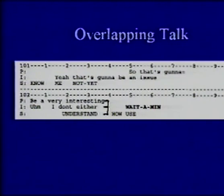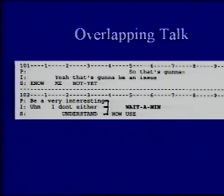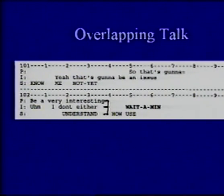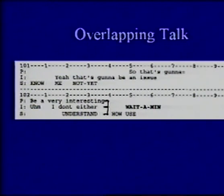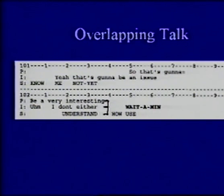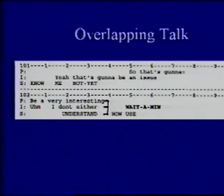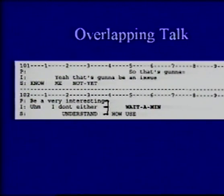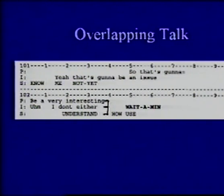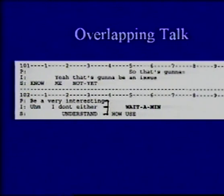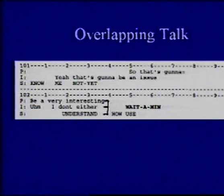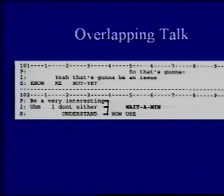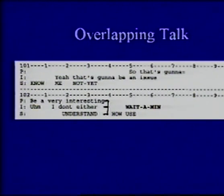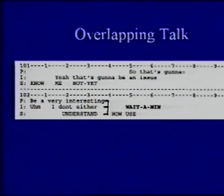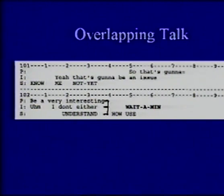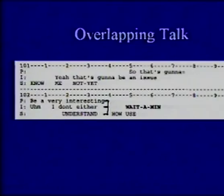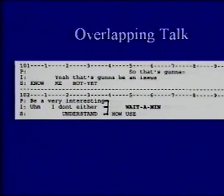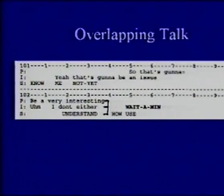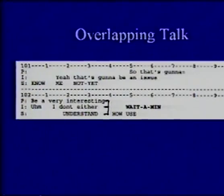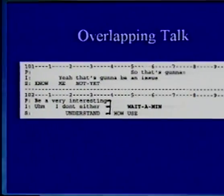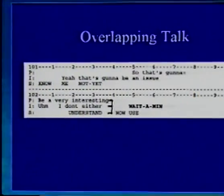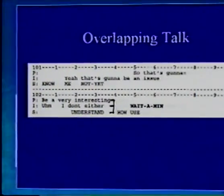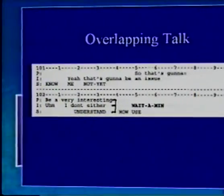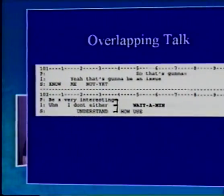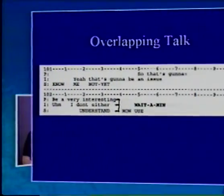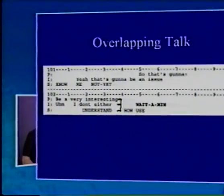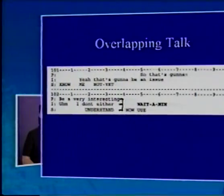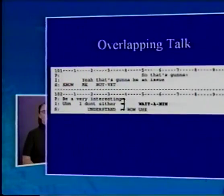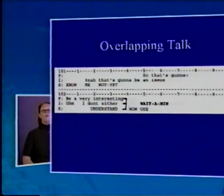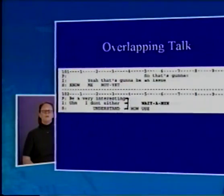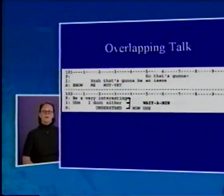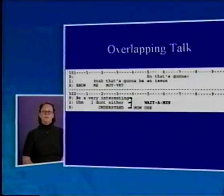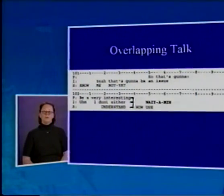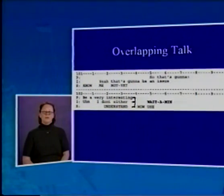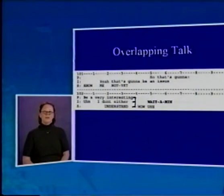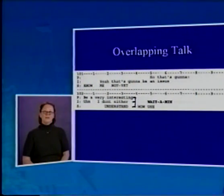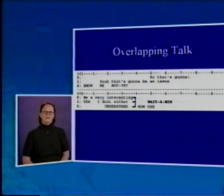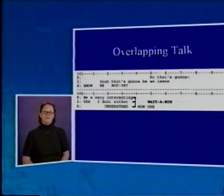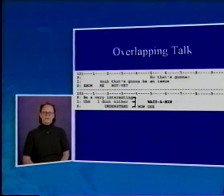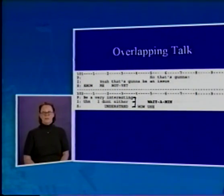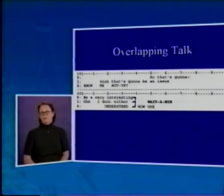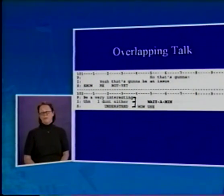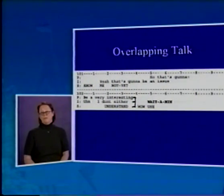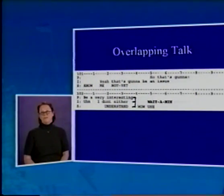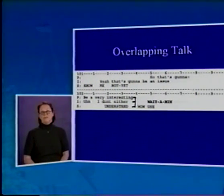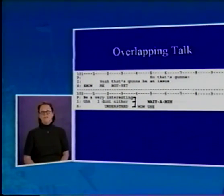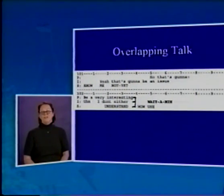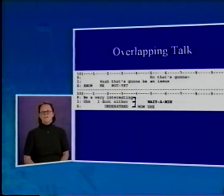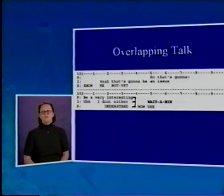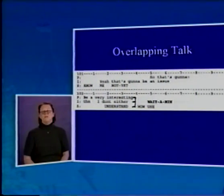and the interpreter is talking too. Obviously no interpreter cannot do---can do this. It's just